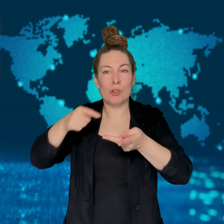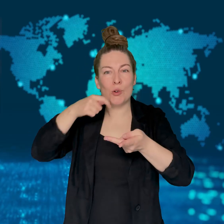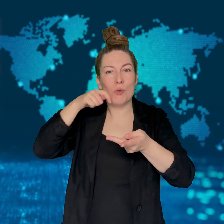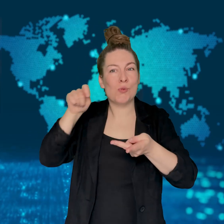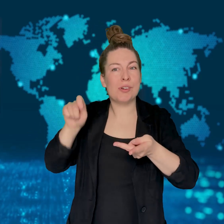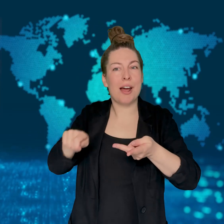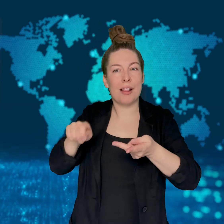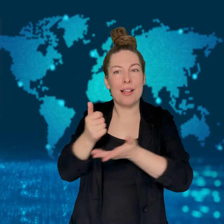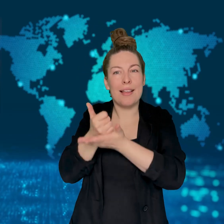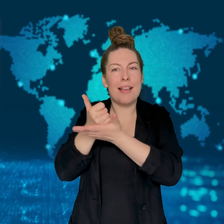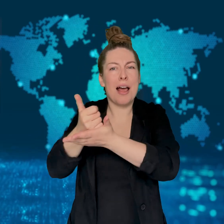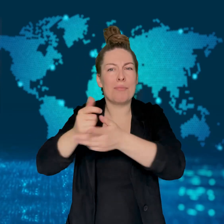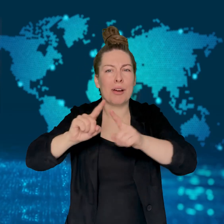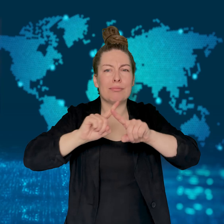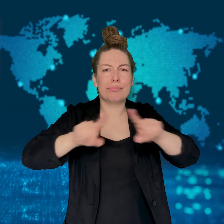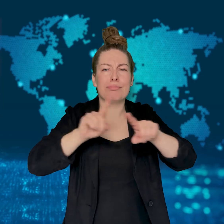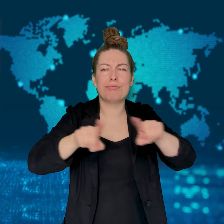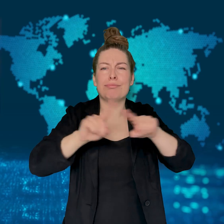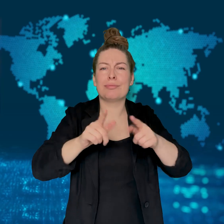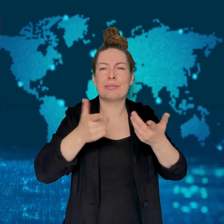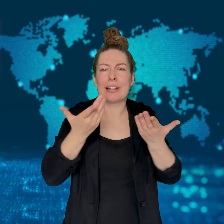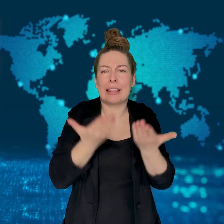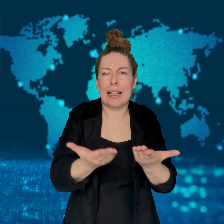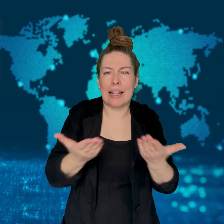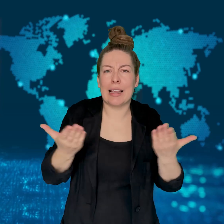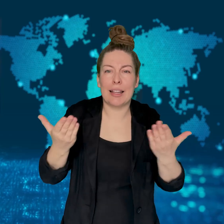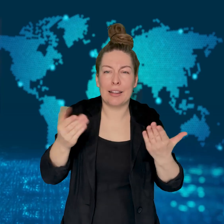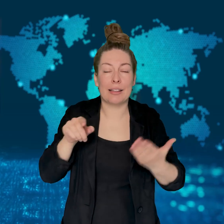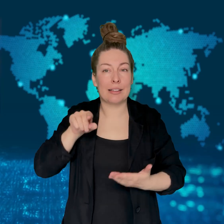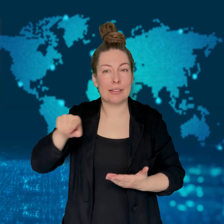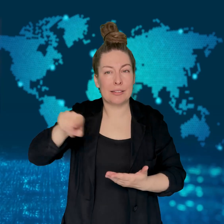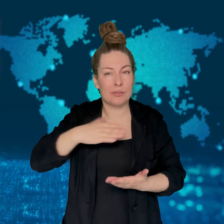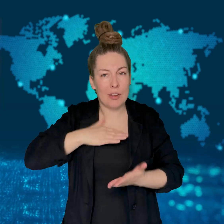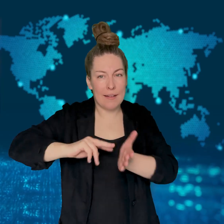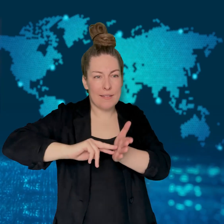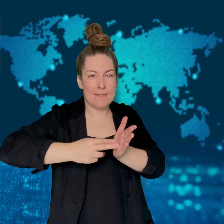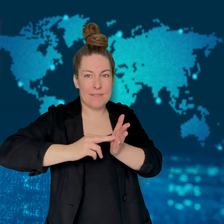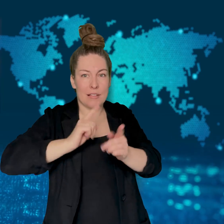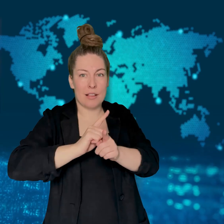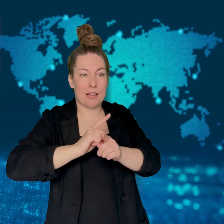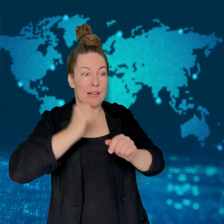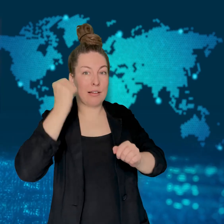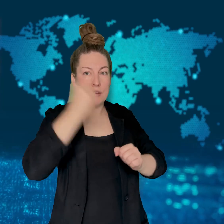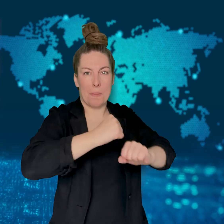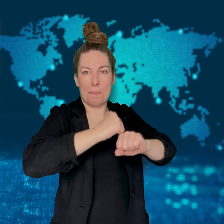If those detonations had been successful, they would have impacted